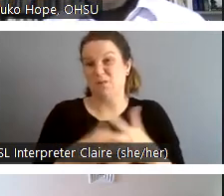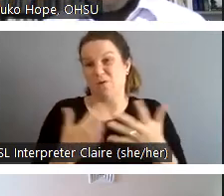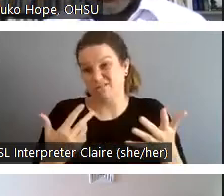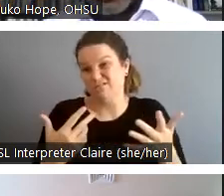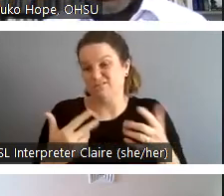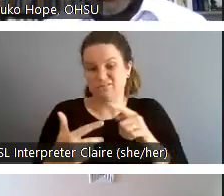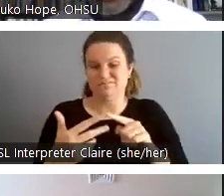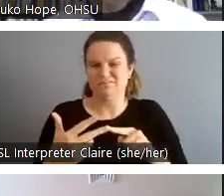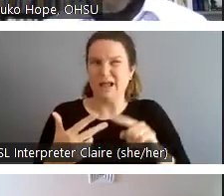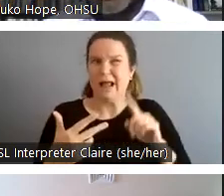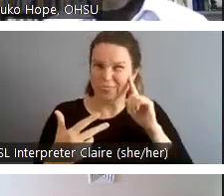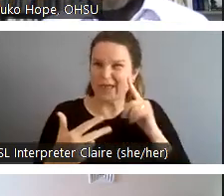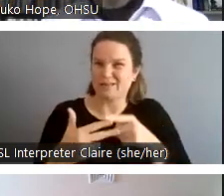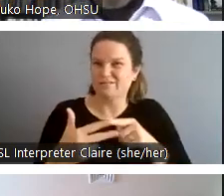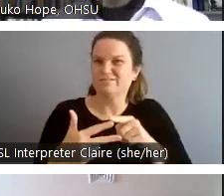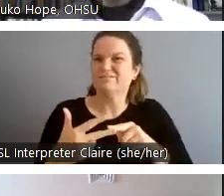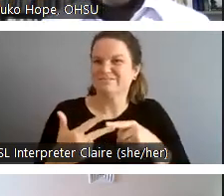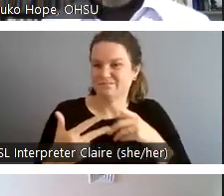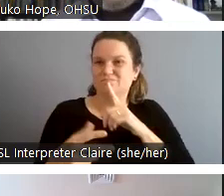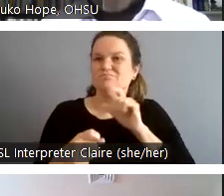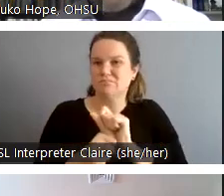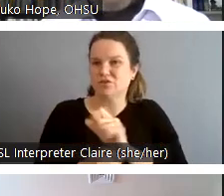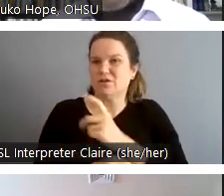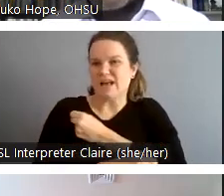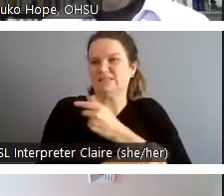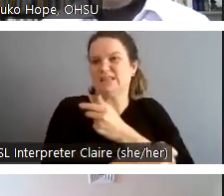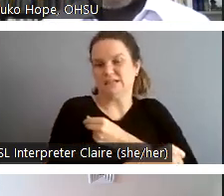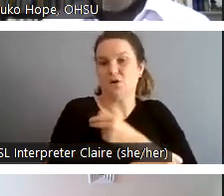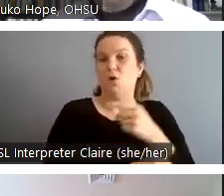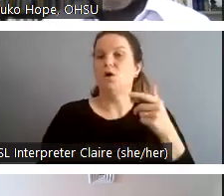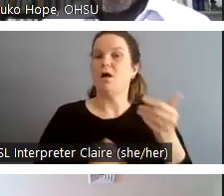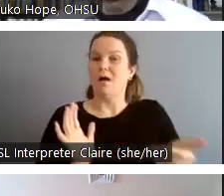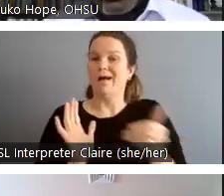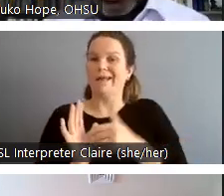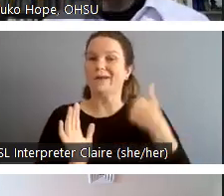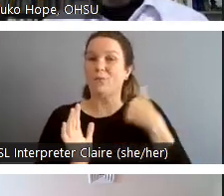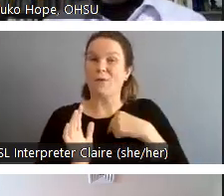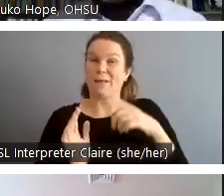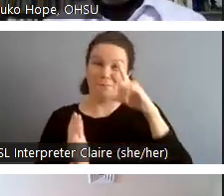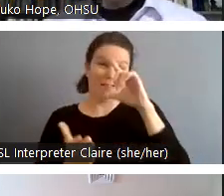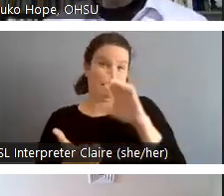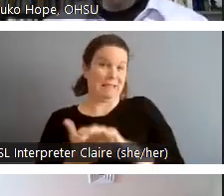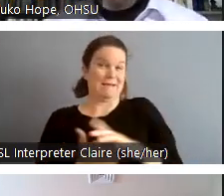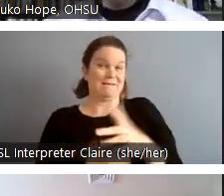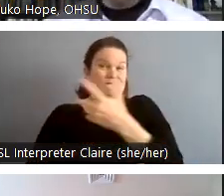vaccinated and so I do think- although we believe vaccination does diminish the